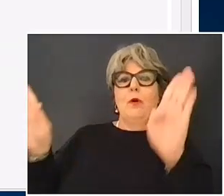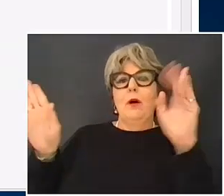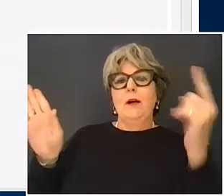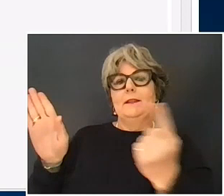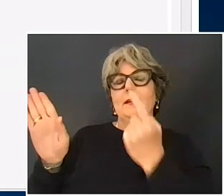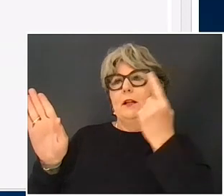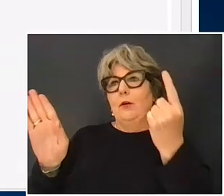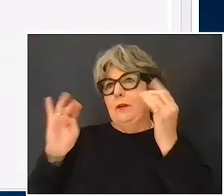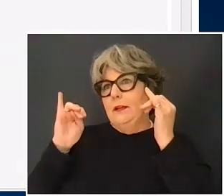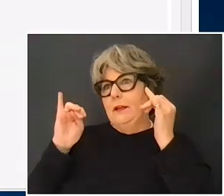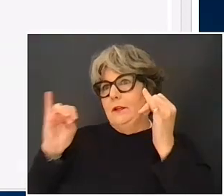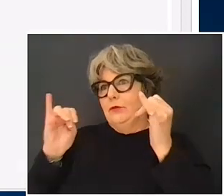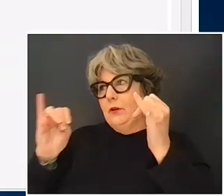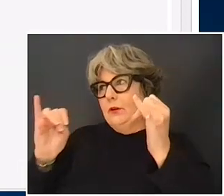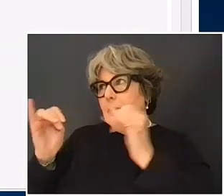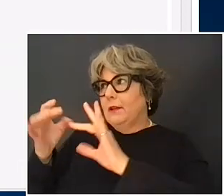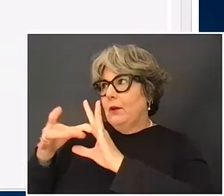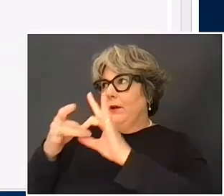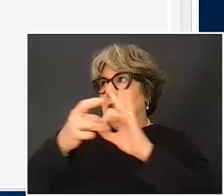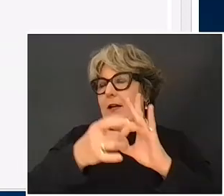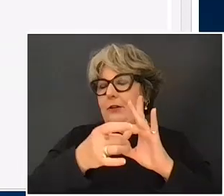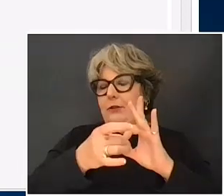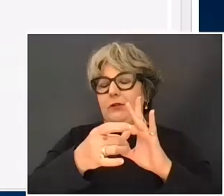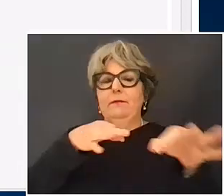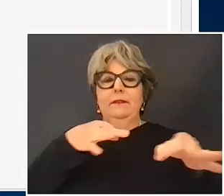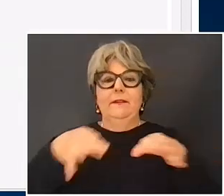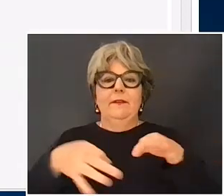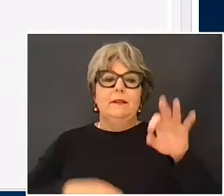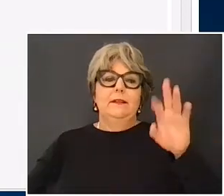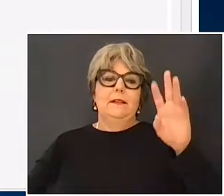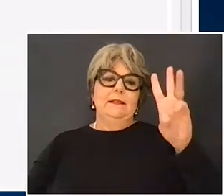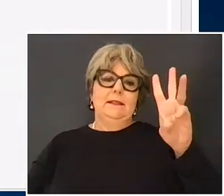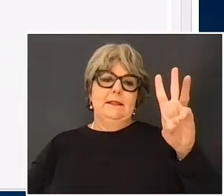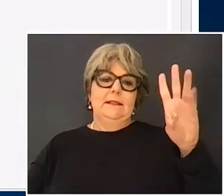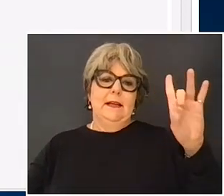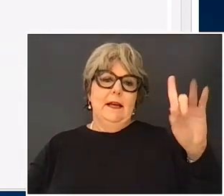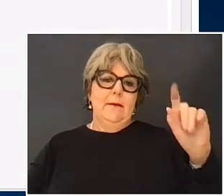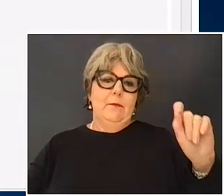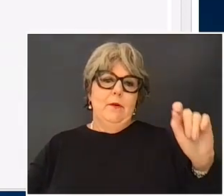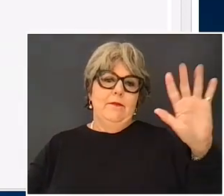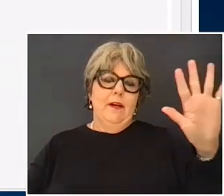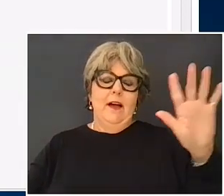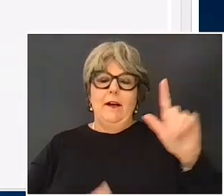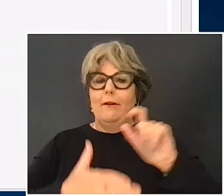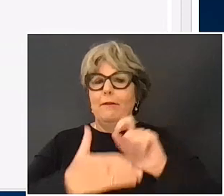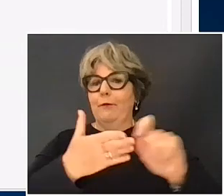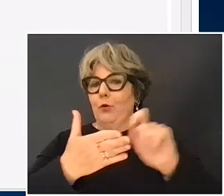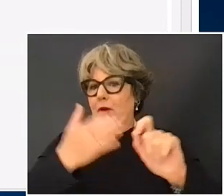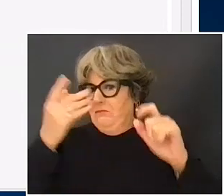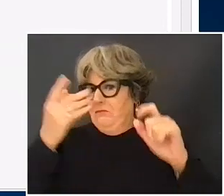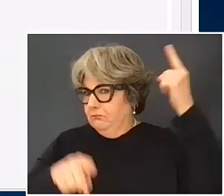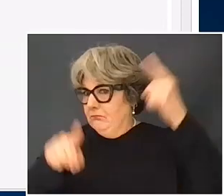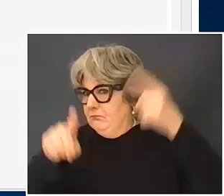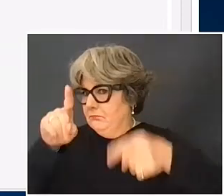relationships that are defined in 668.5 for written arrangements. A written arrangement as defined under